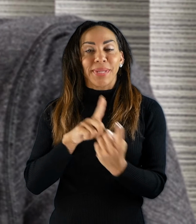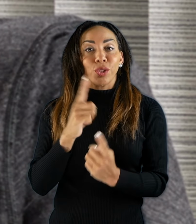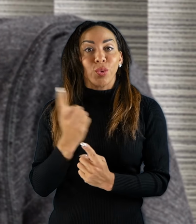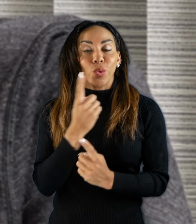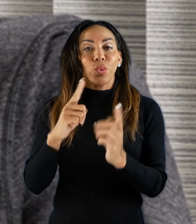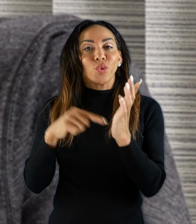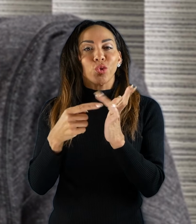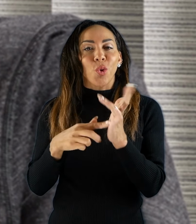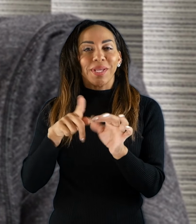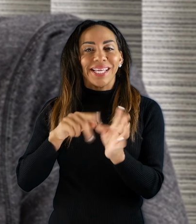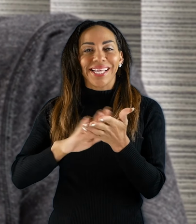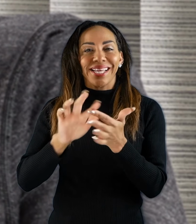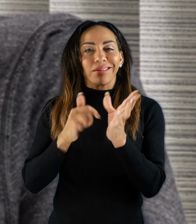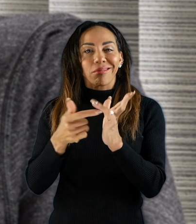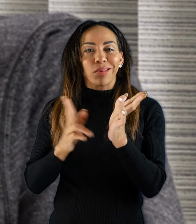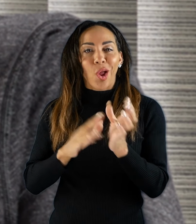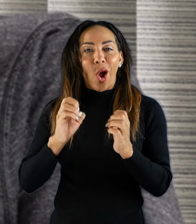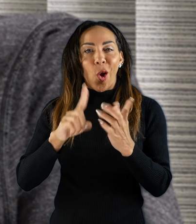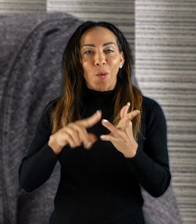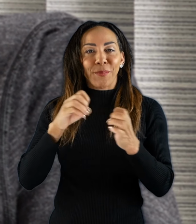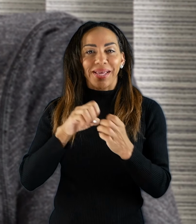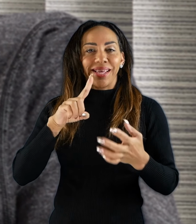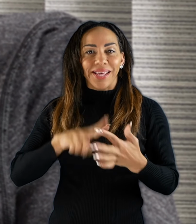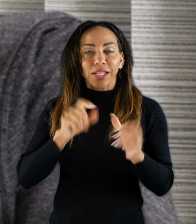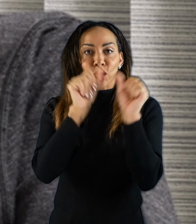He is a sculptor and disability rights activist who was appointed OBE